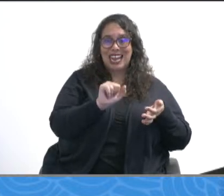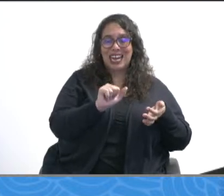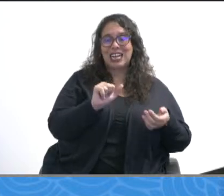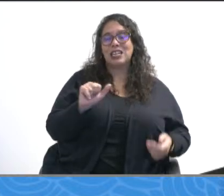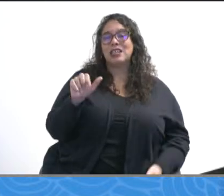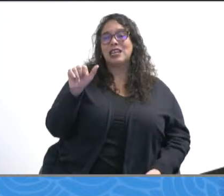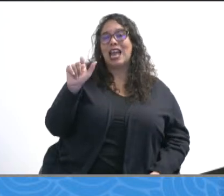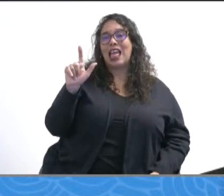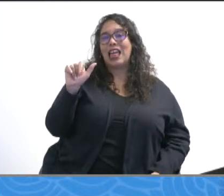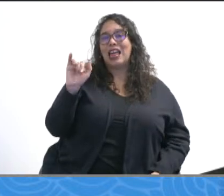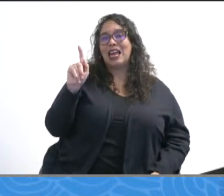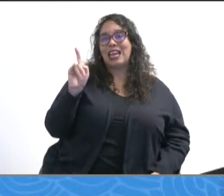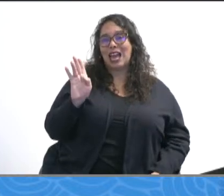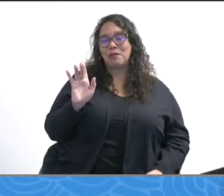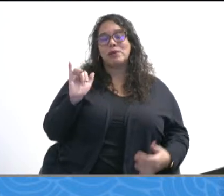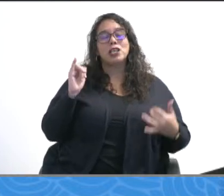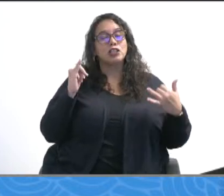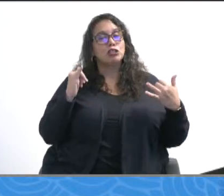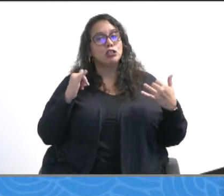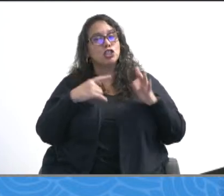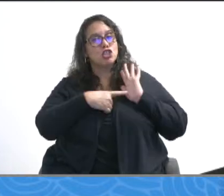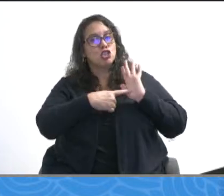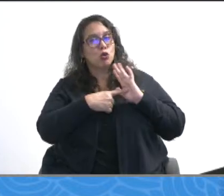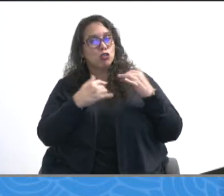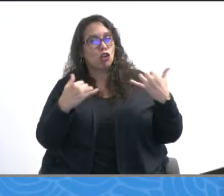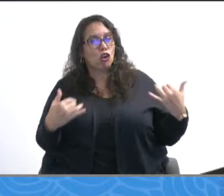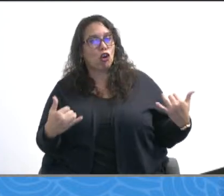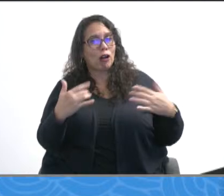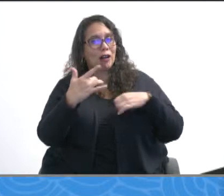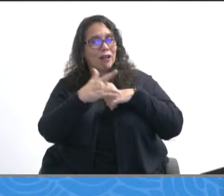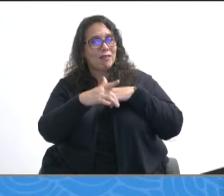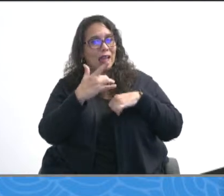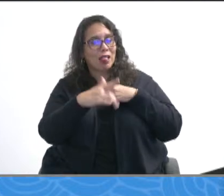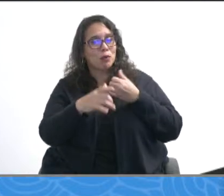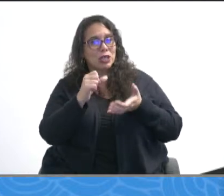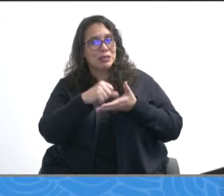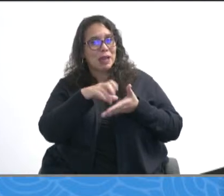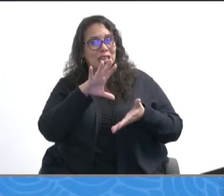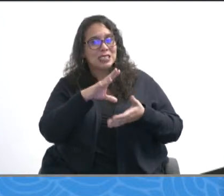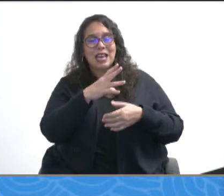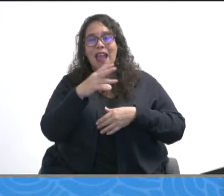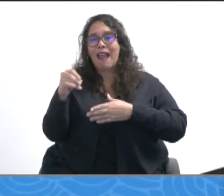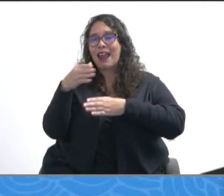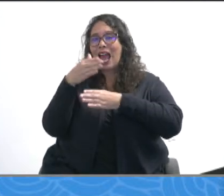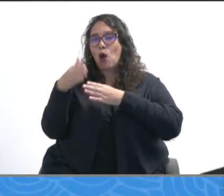This shows current available expenses, as well as outcome or metric data,